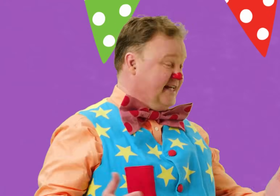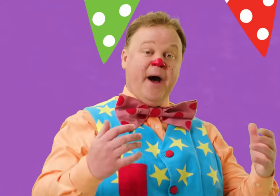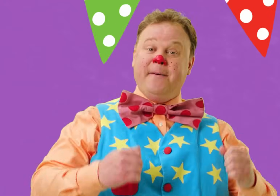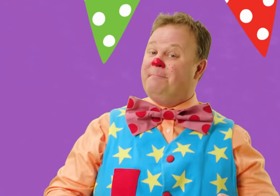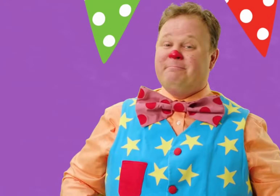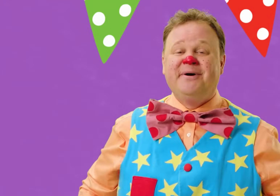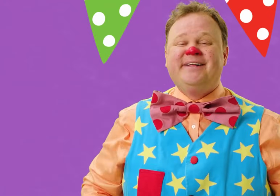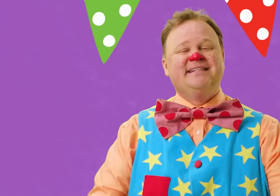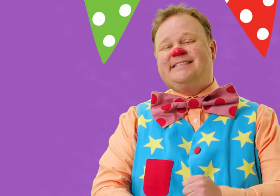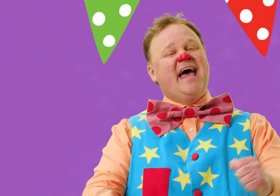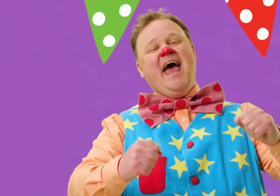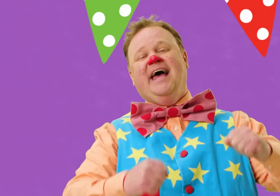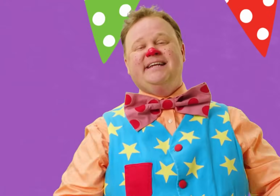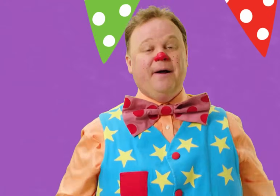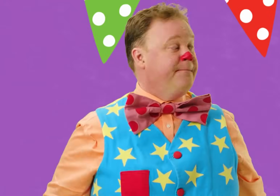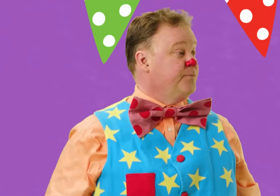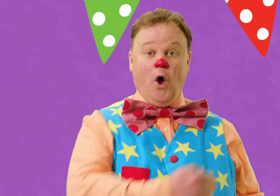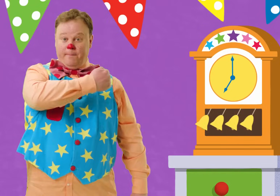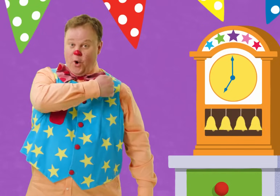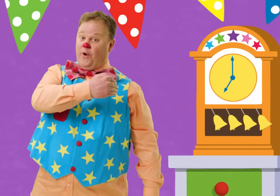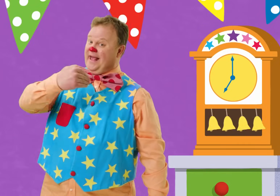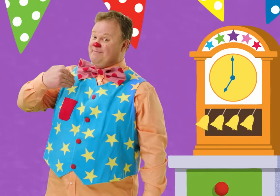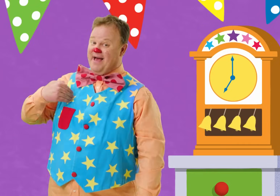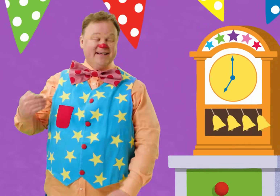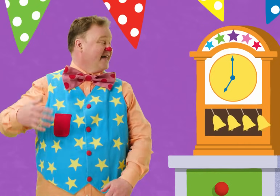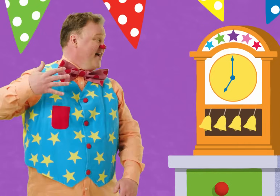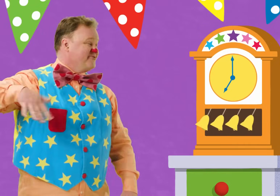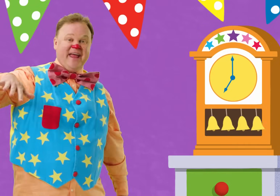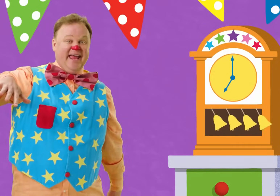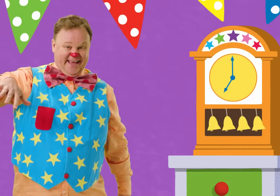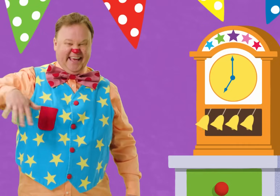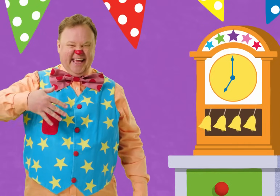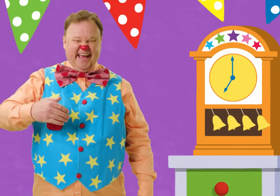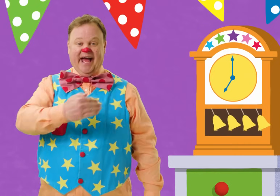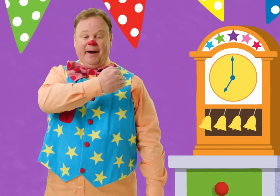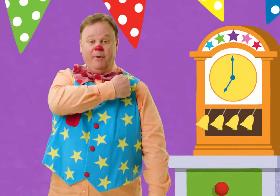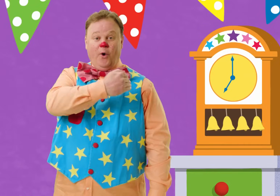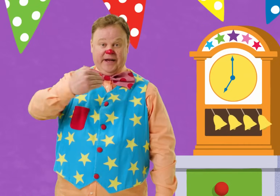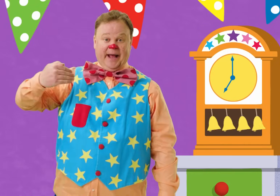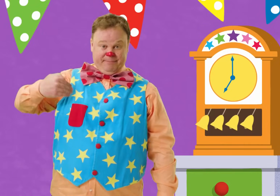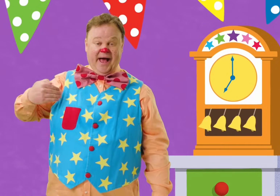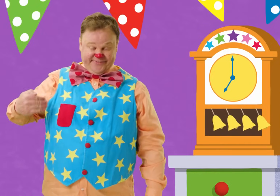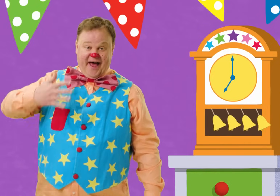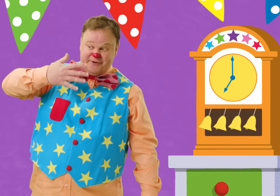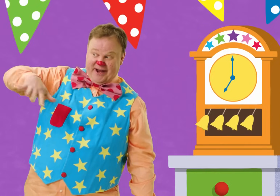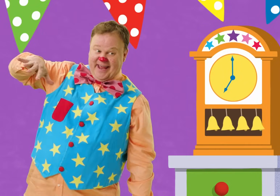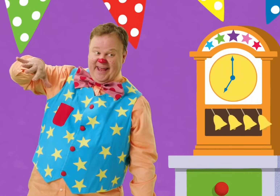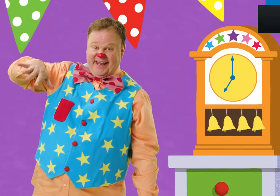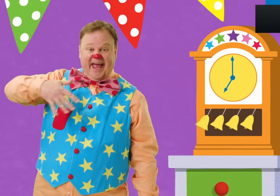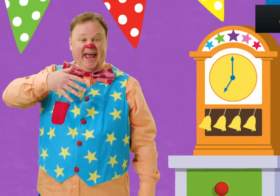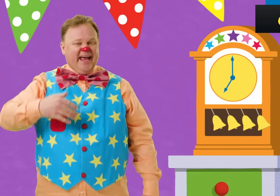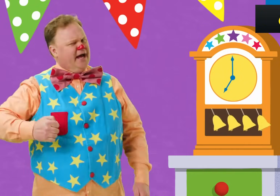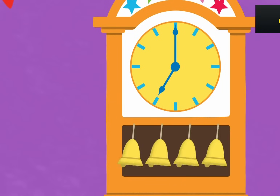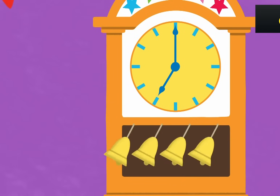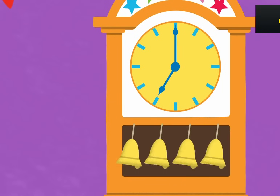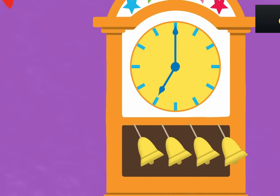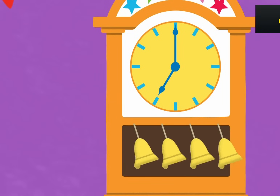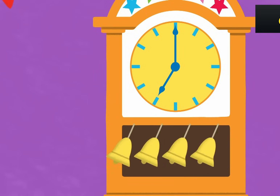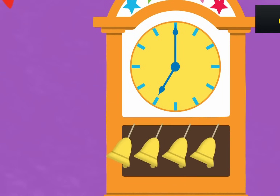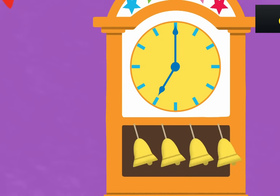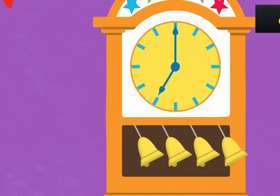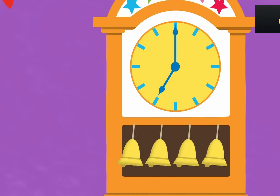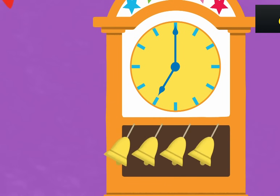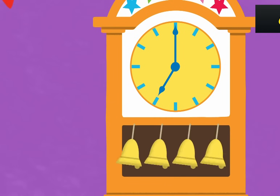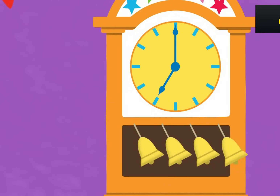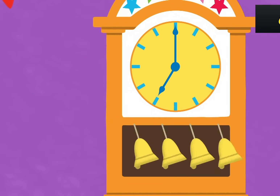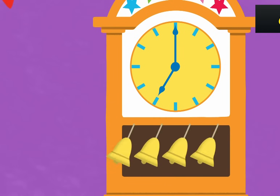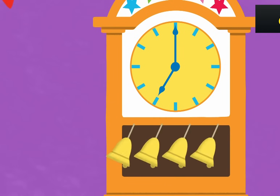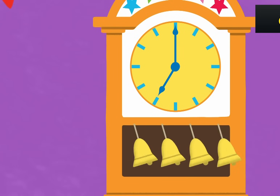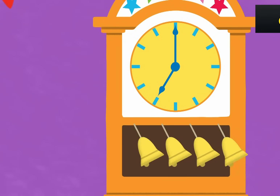tumble ted morning bells are ringing morning bells are ringing ding dang dong